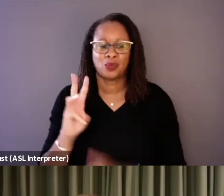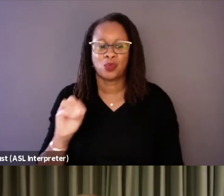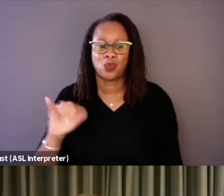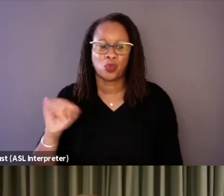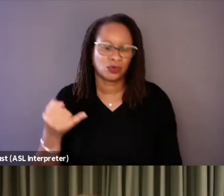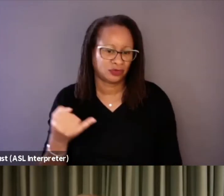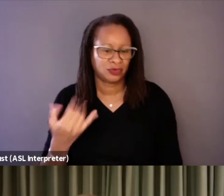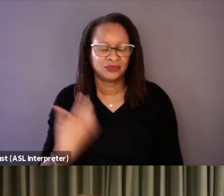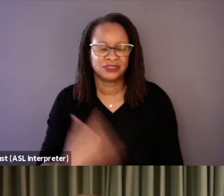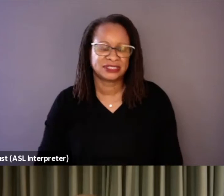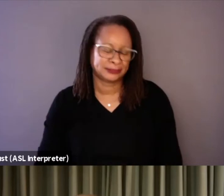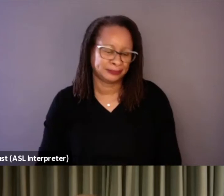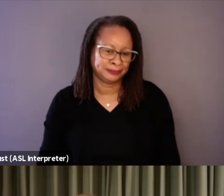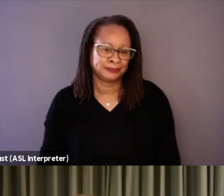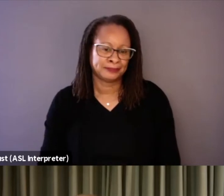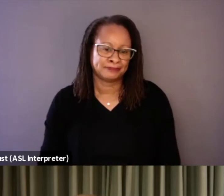I don't know that I'm qualified to say.